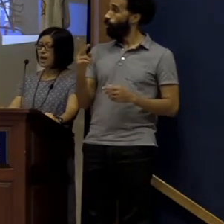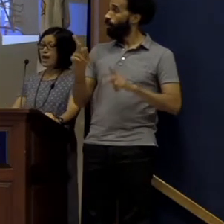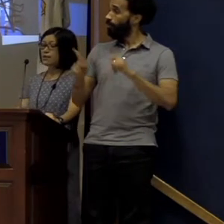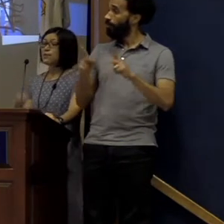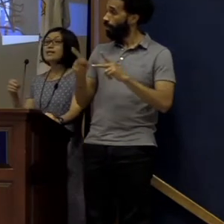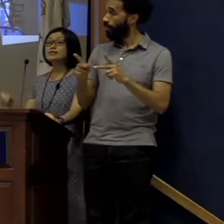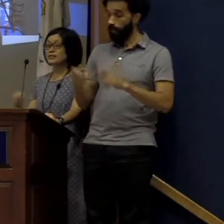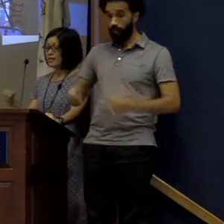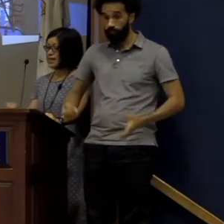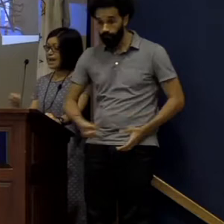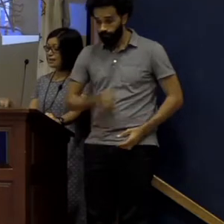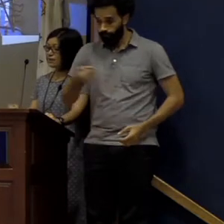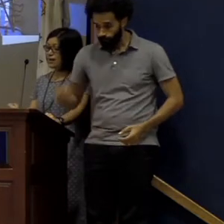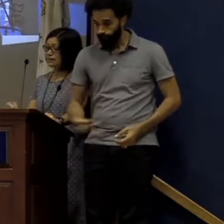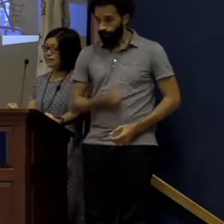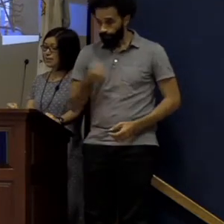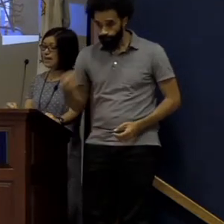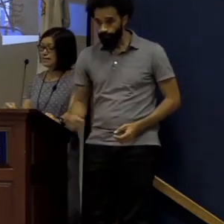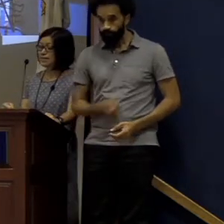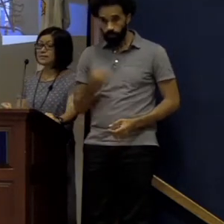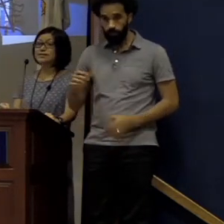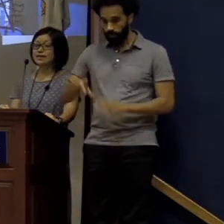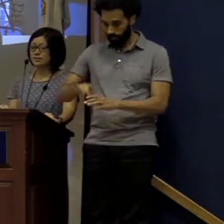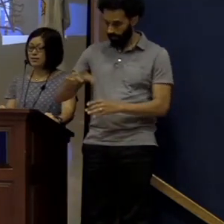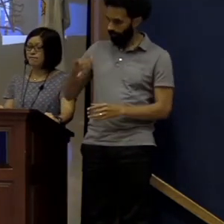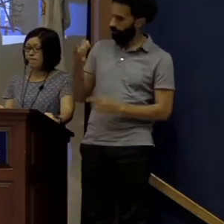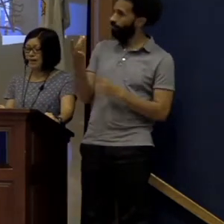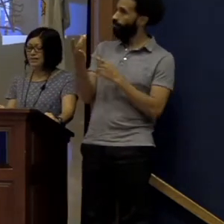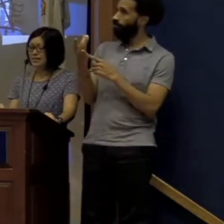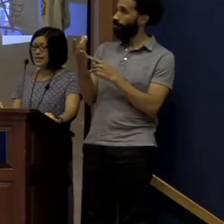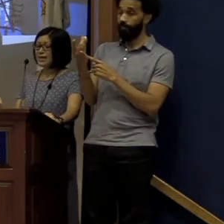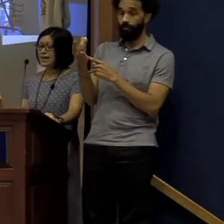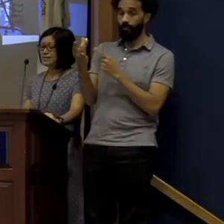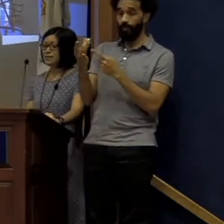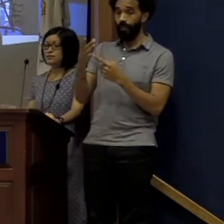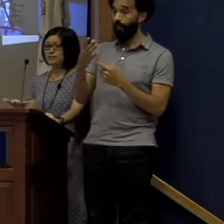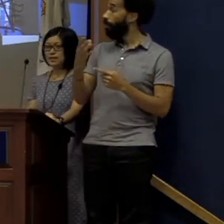one to turn the hand crank that will light up the decorative met at the bottom of the cage